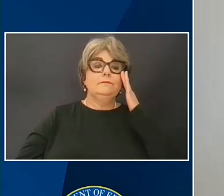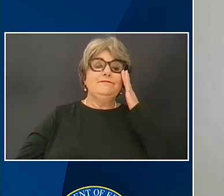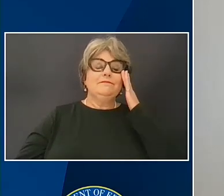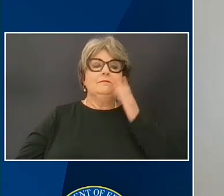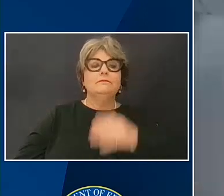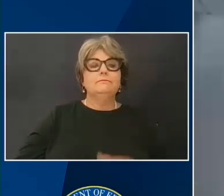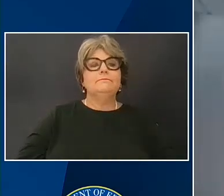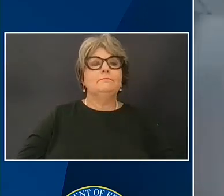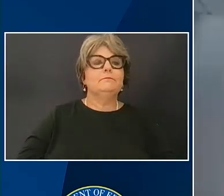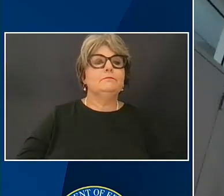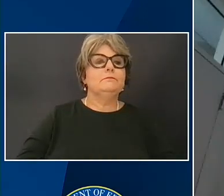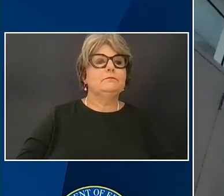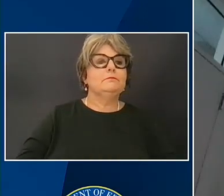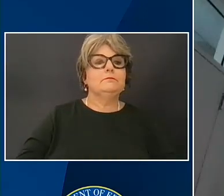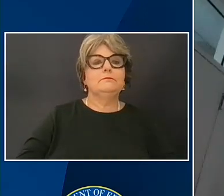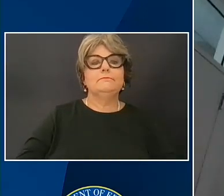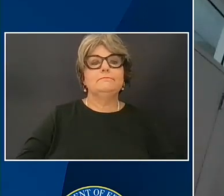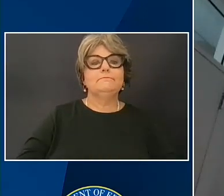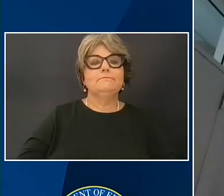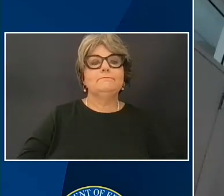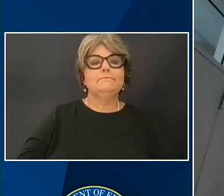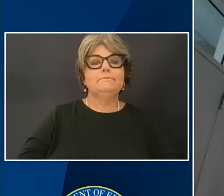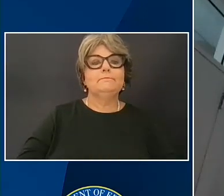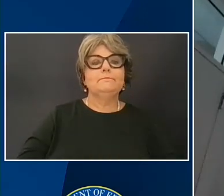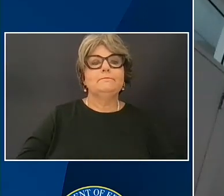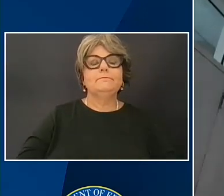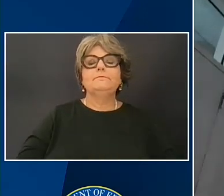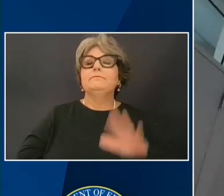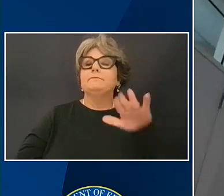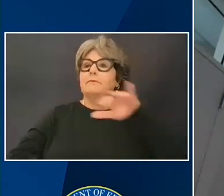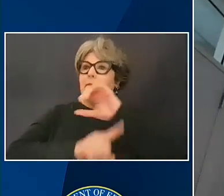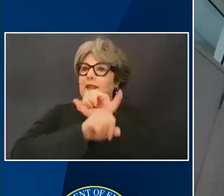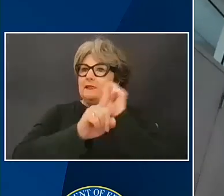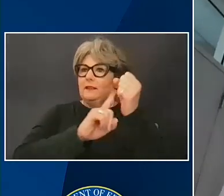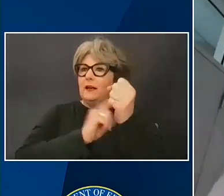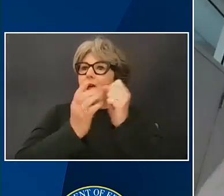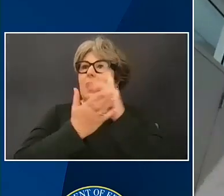So Barmak, in situations where our program reviewers, at least that's what I deal